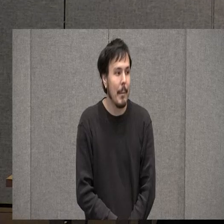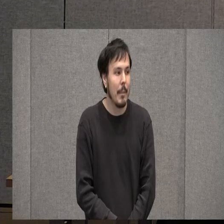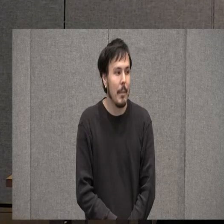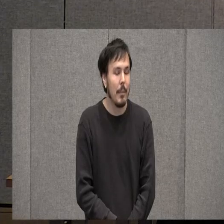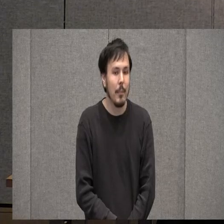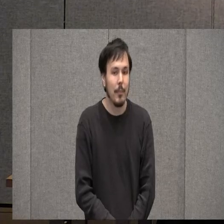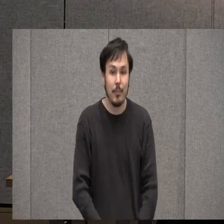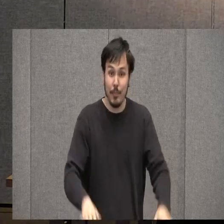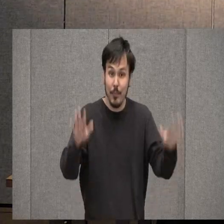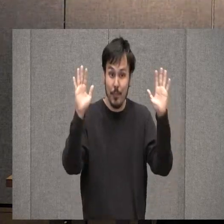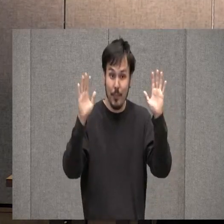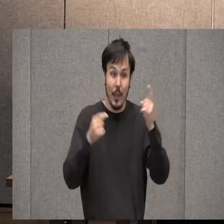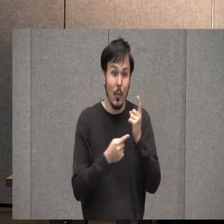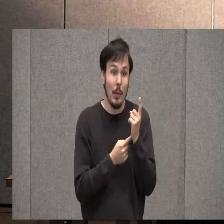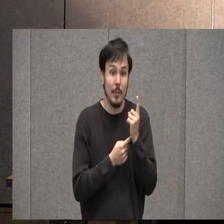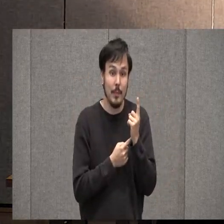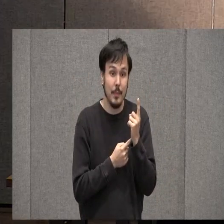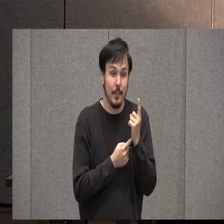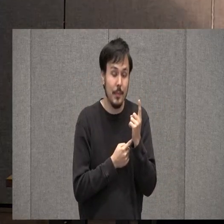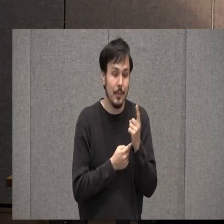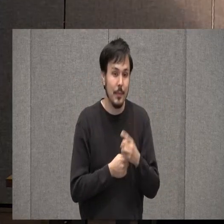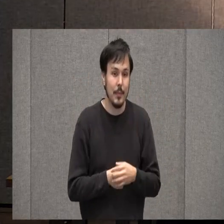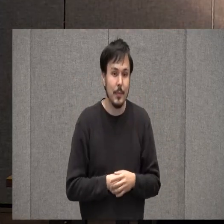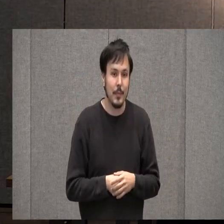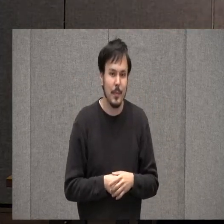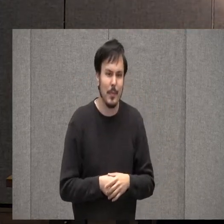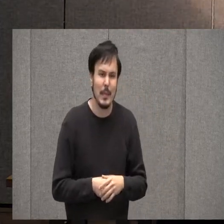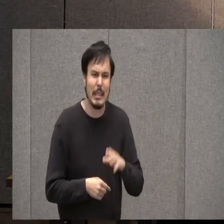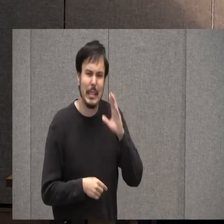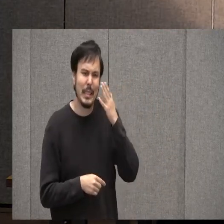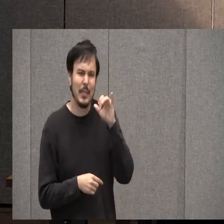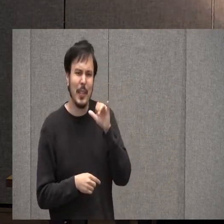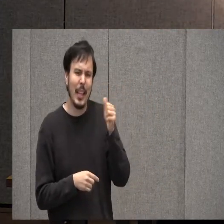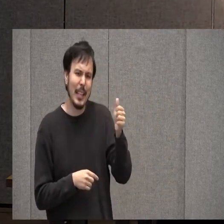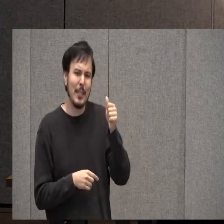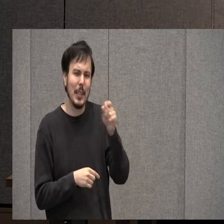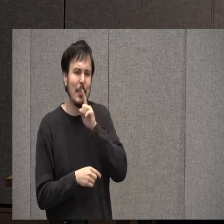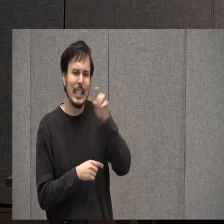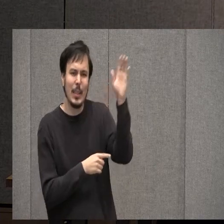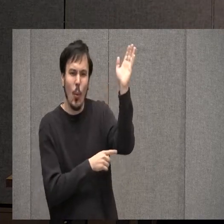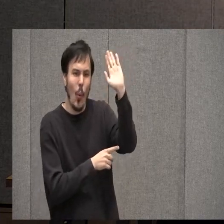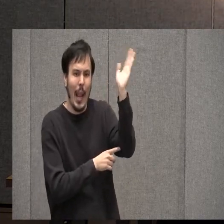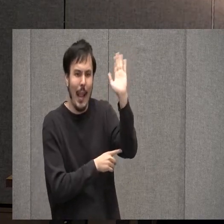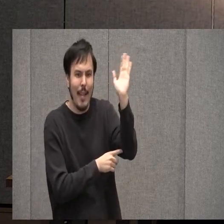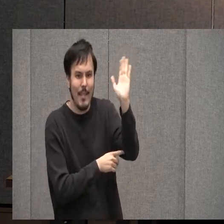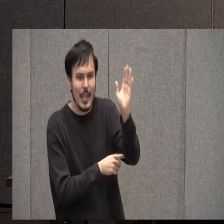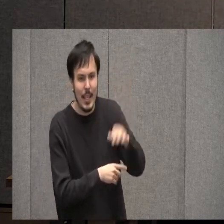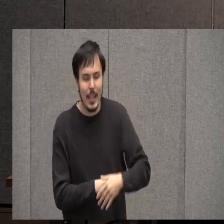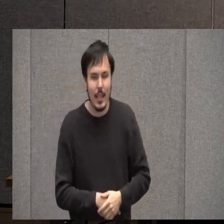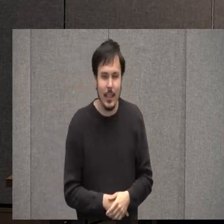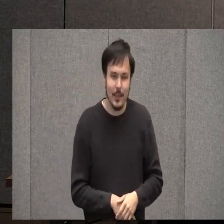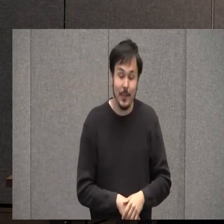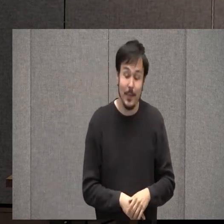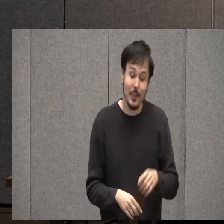Boom, there's one. [Ms Potter] It looks like he's waving at you. So then, again, "Star Wars" figures,